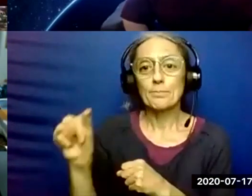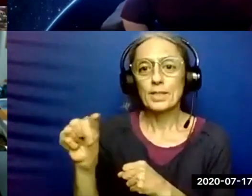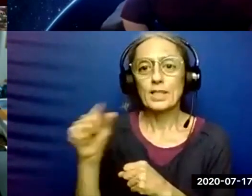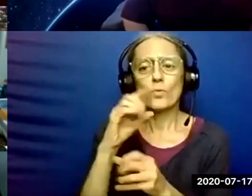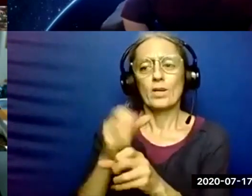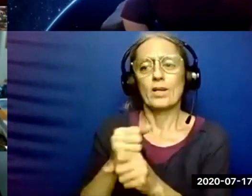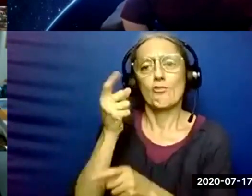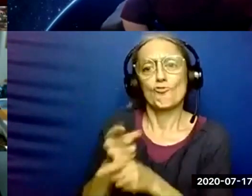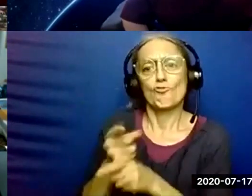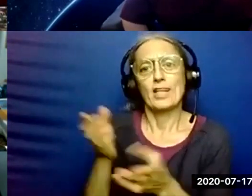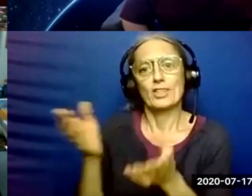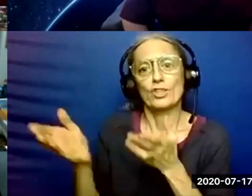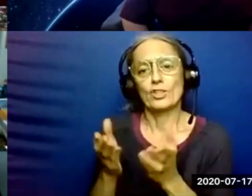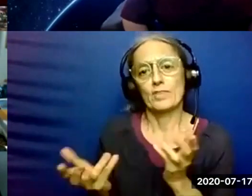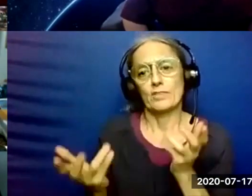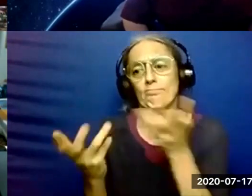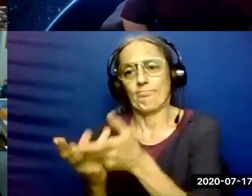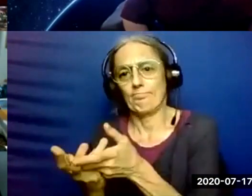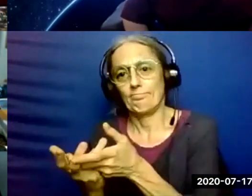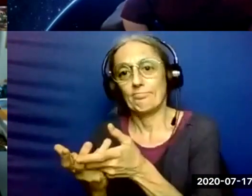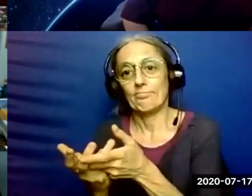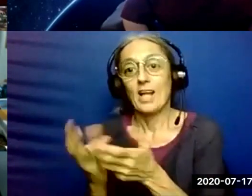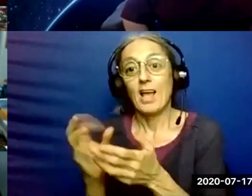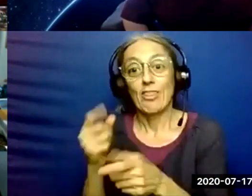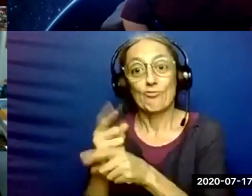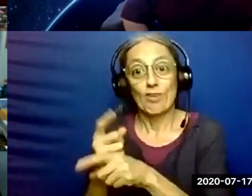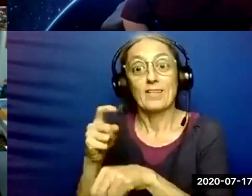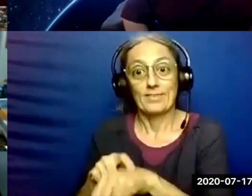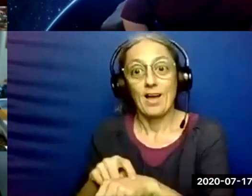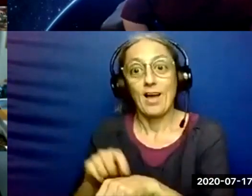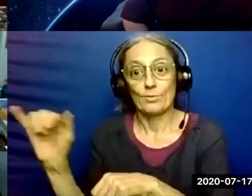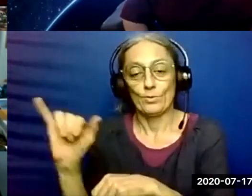that they need them. And today, we're focusing a lot on AAC users.